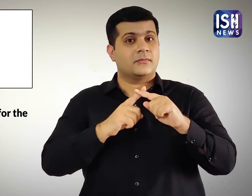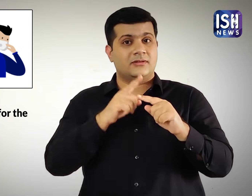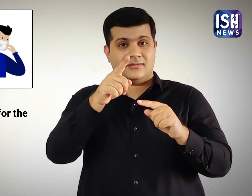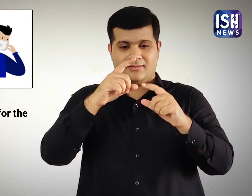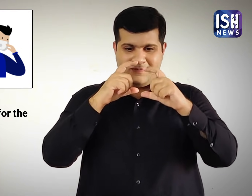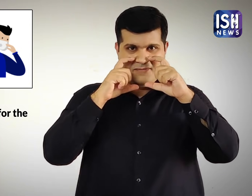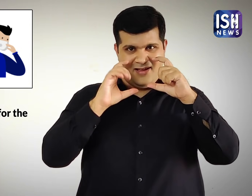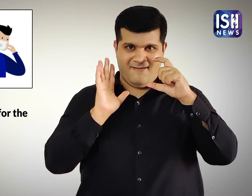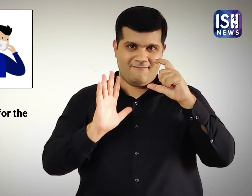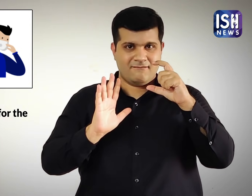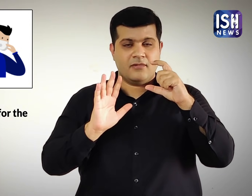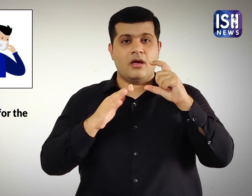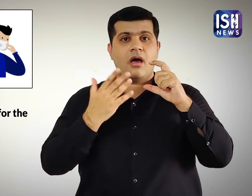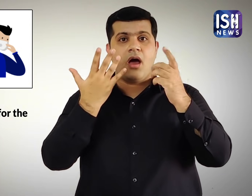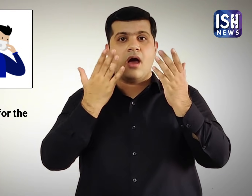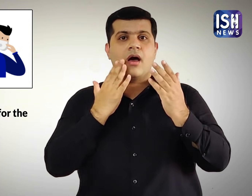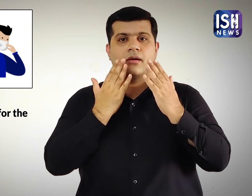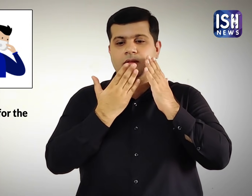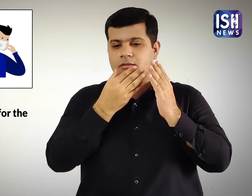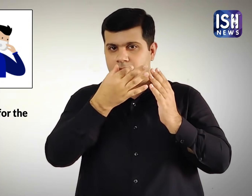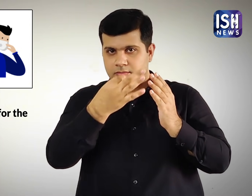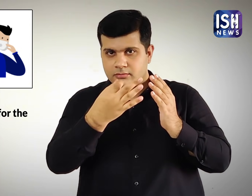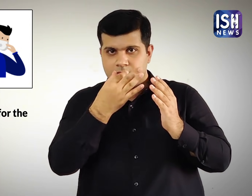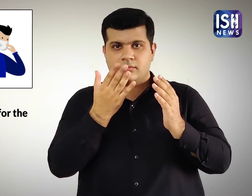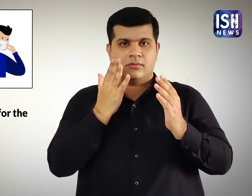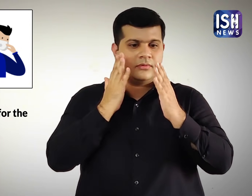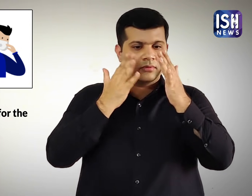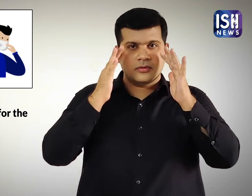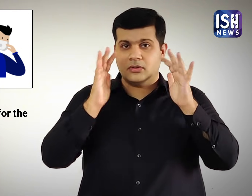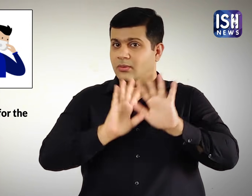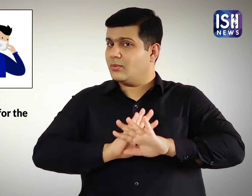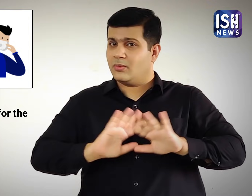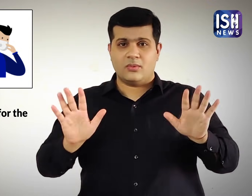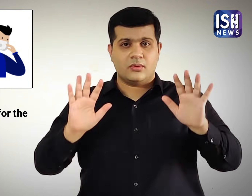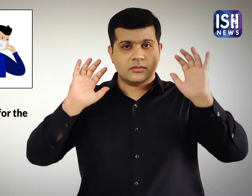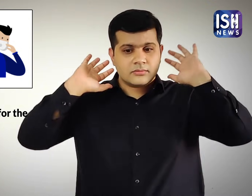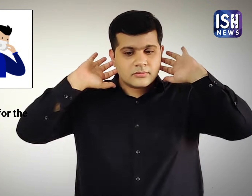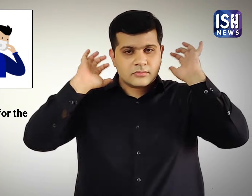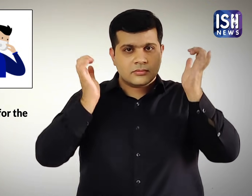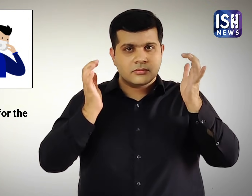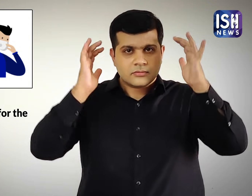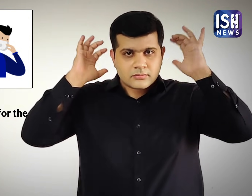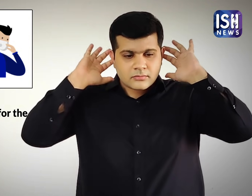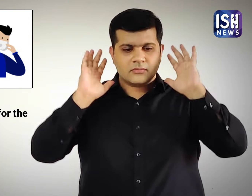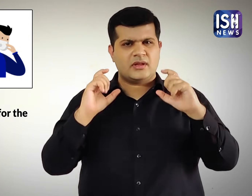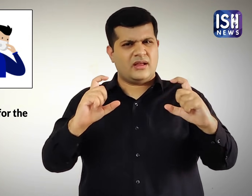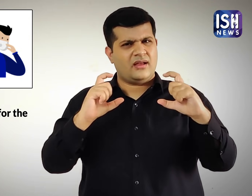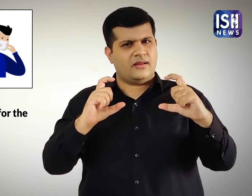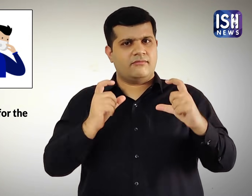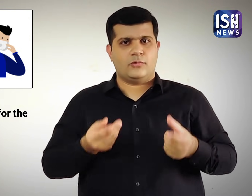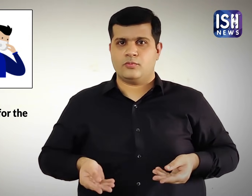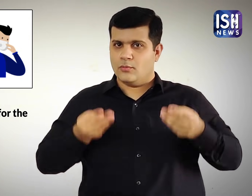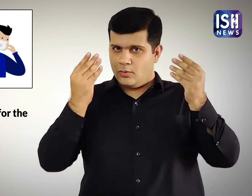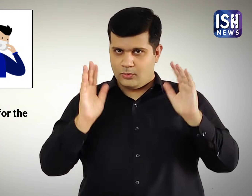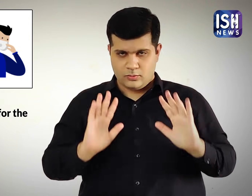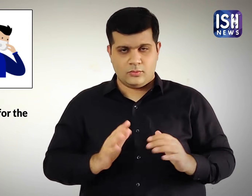Do not touch the mask from the front, but instead, untie it from behind. Be extremely careful.